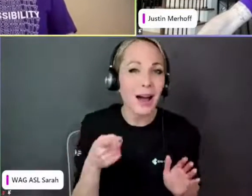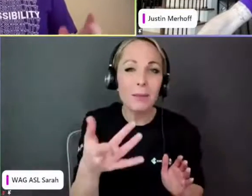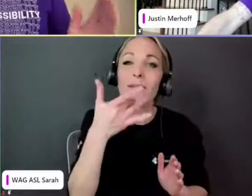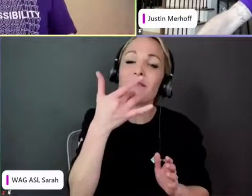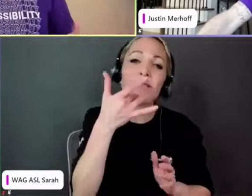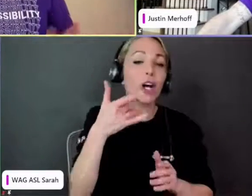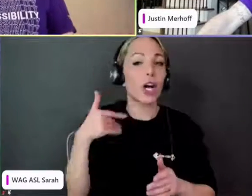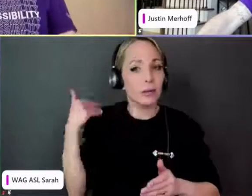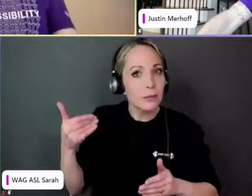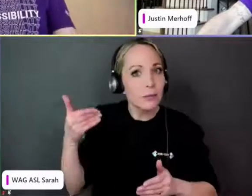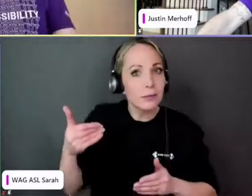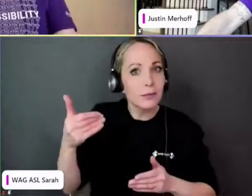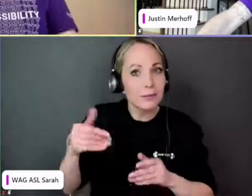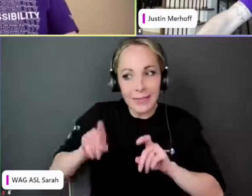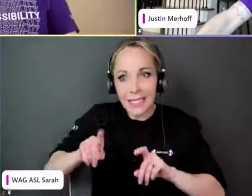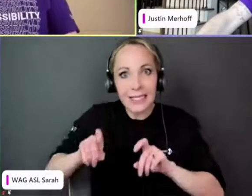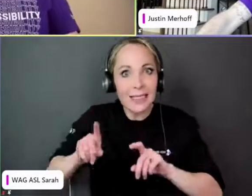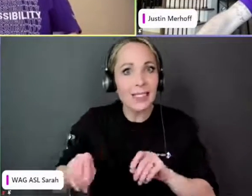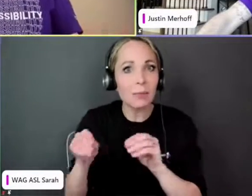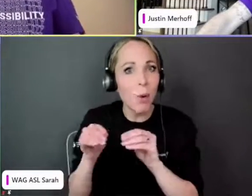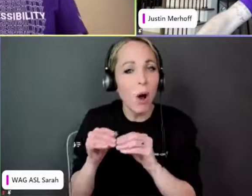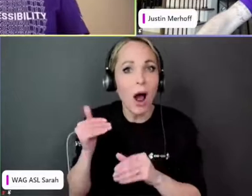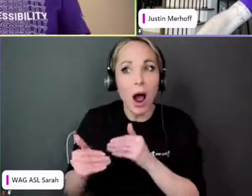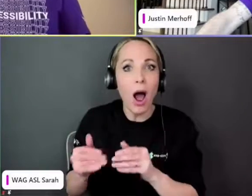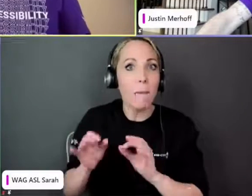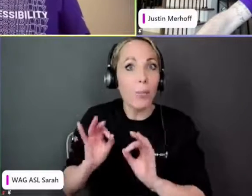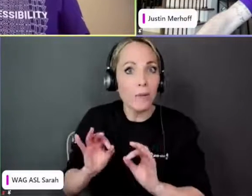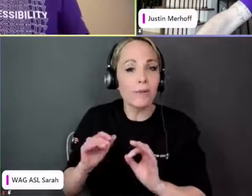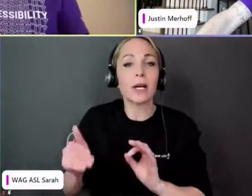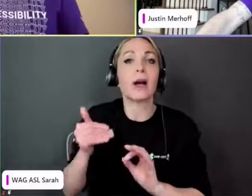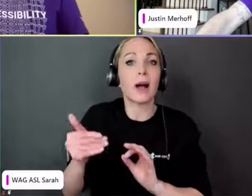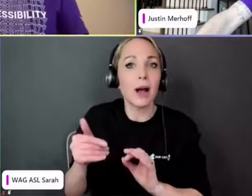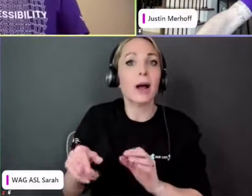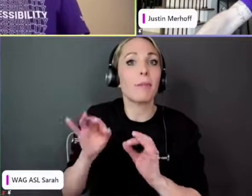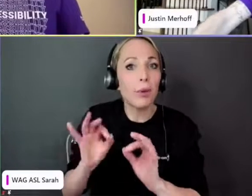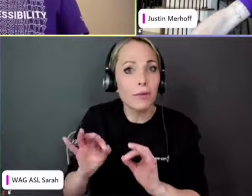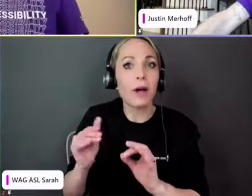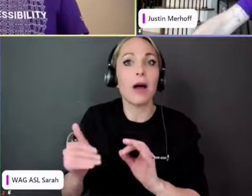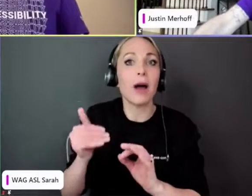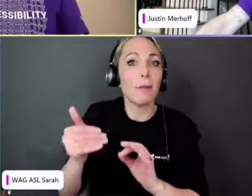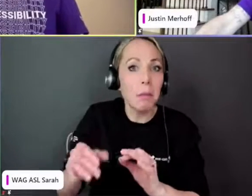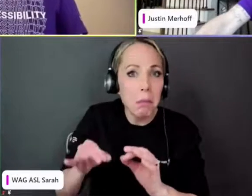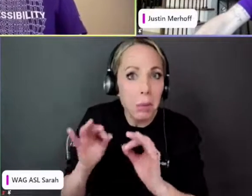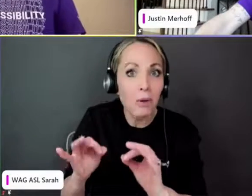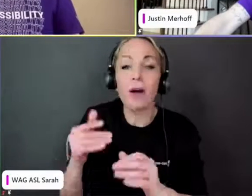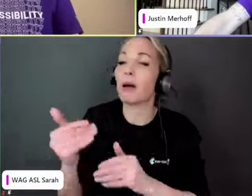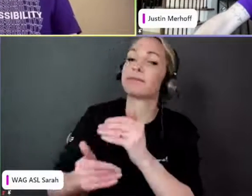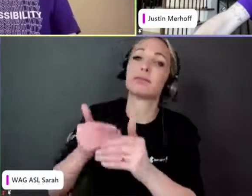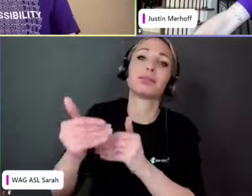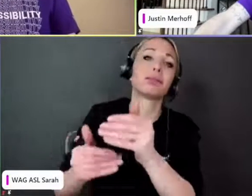Like the more quality gates you have between the developers fingers touching their keys